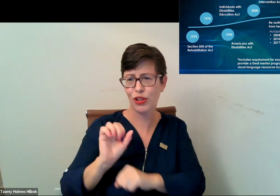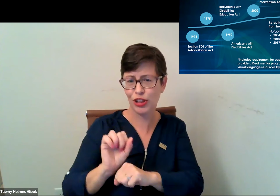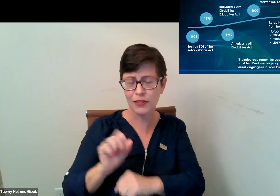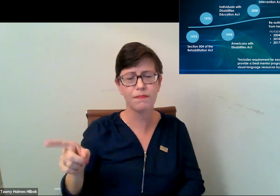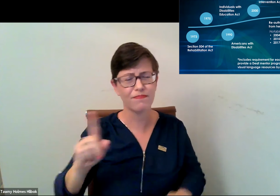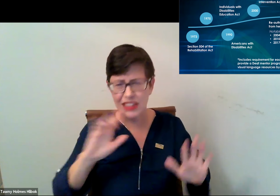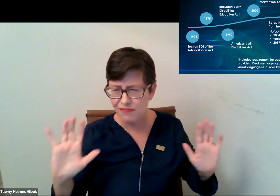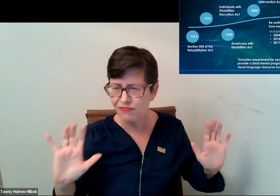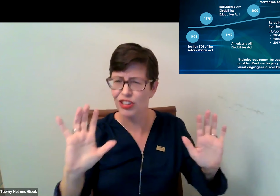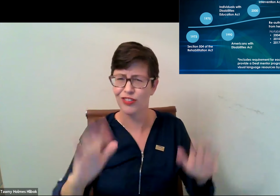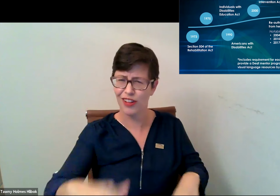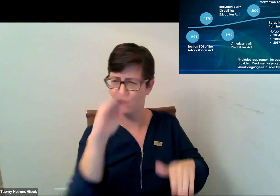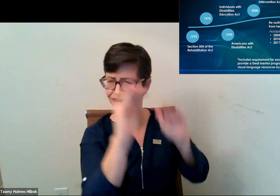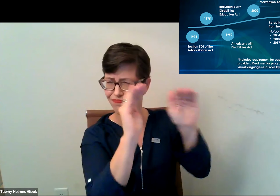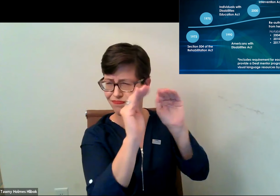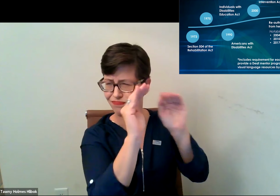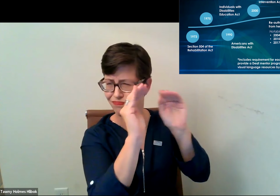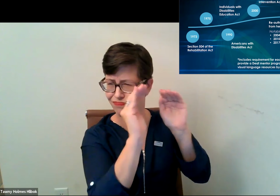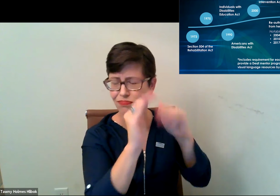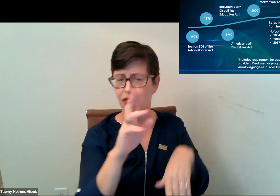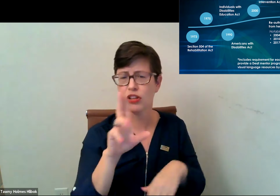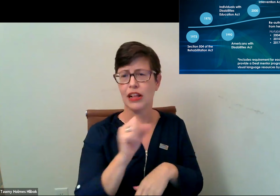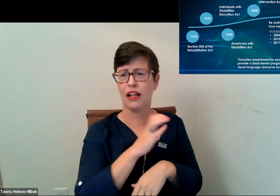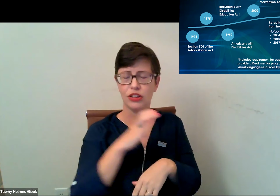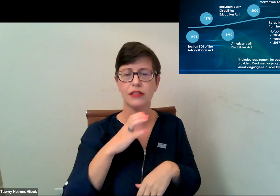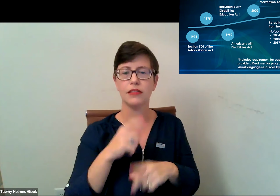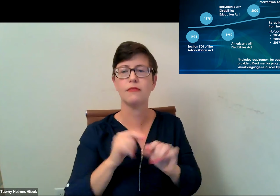like the National Association of the deaf, where I used to work They lobbied hard.